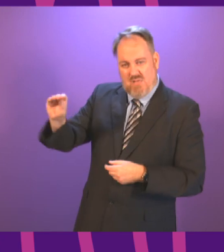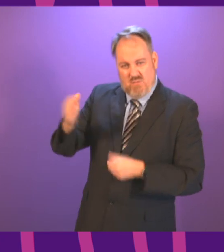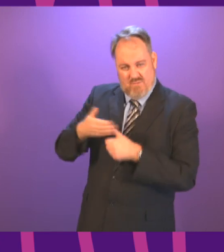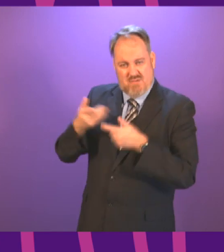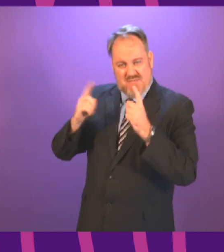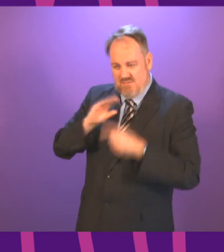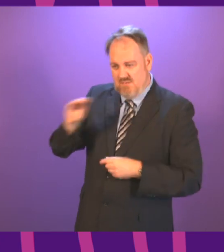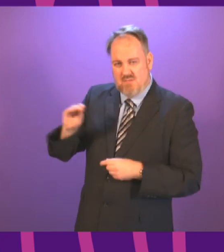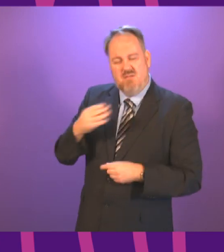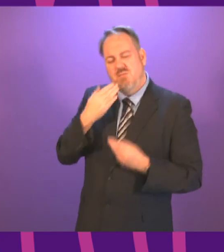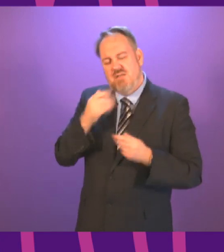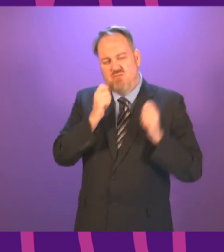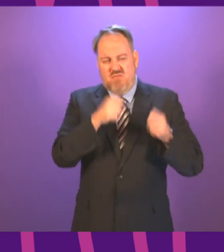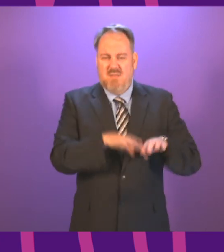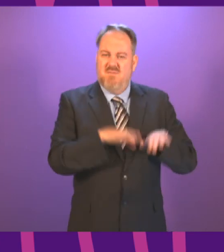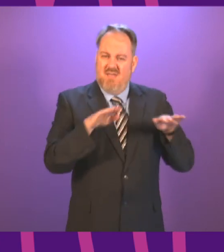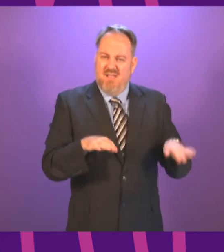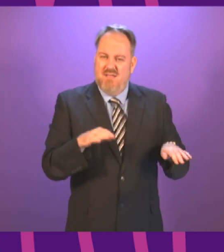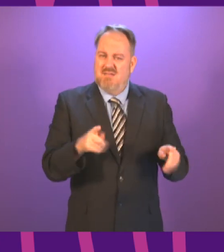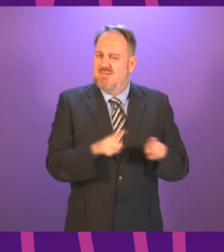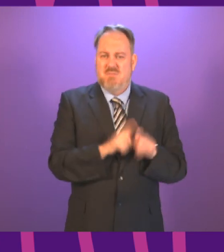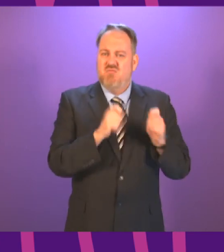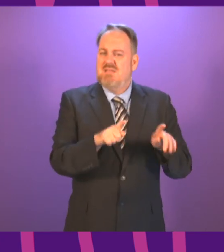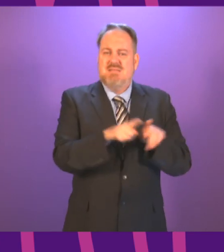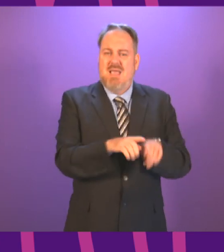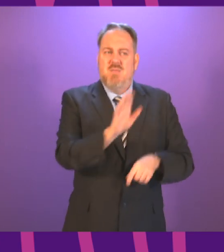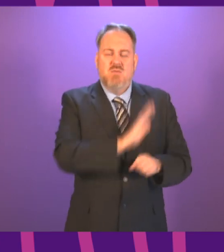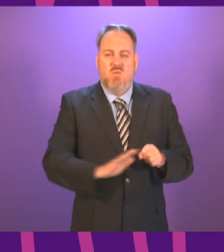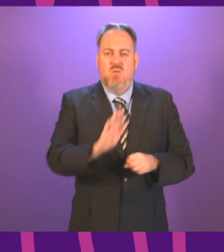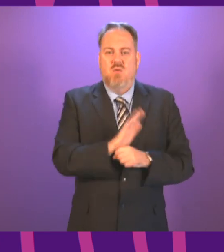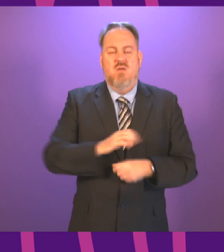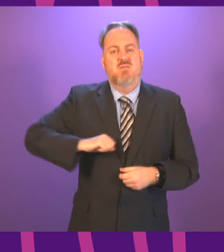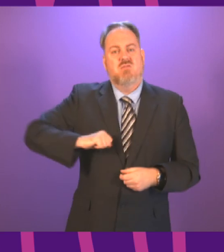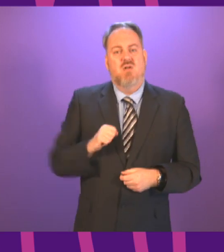the First Minister, asking simply to be treated fairly in comparison with other parts of Scotland.